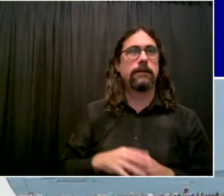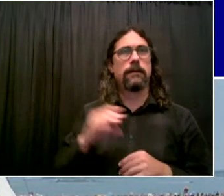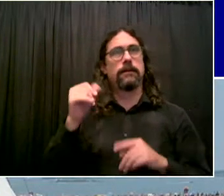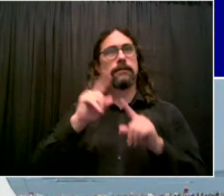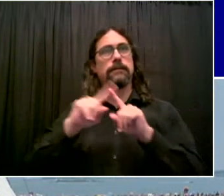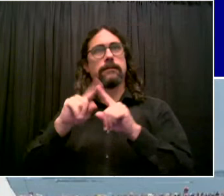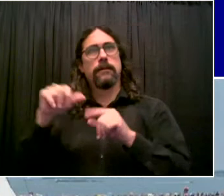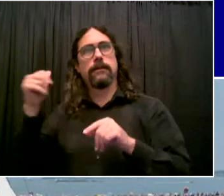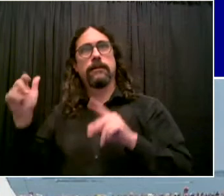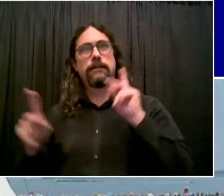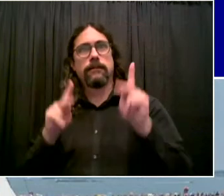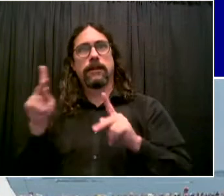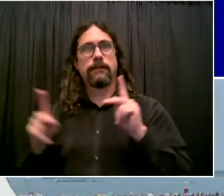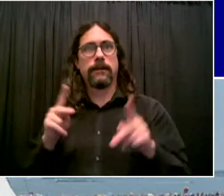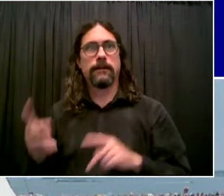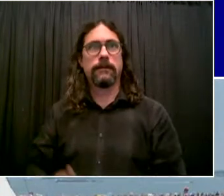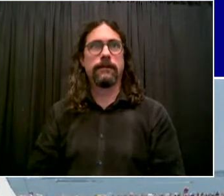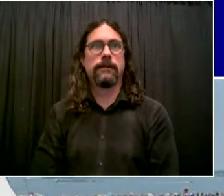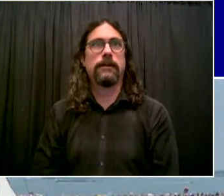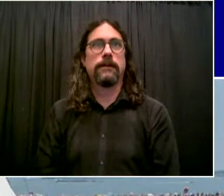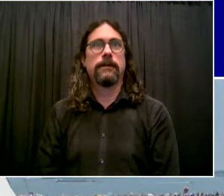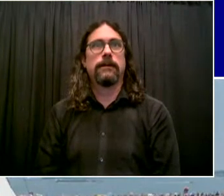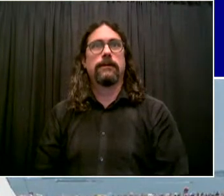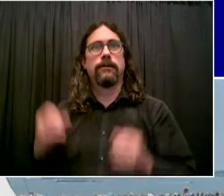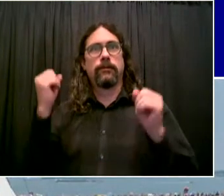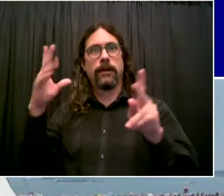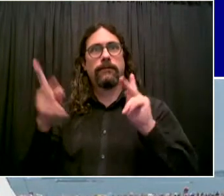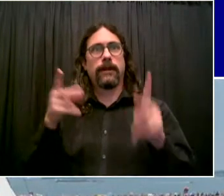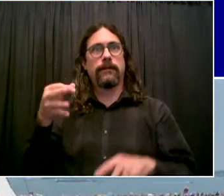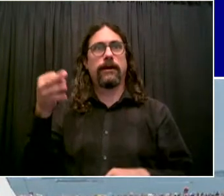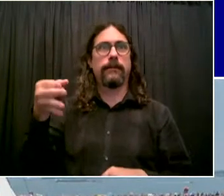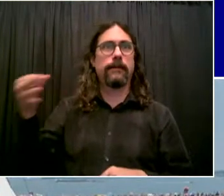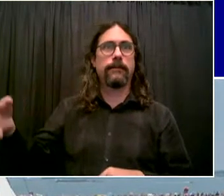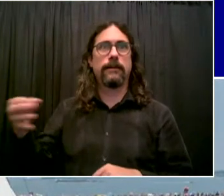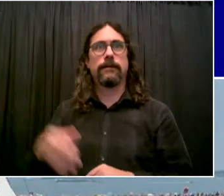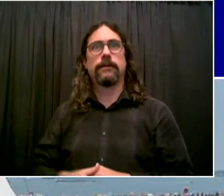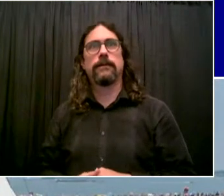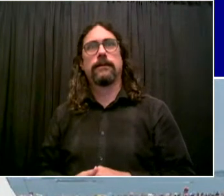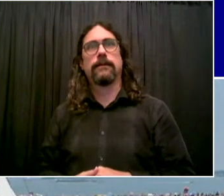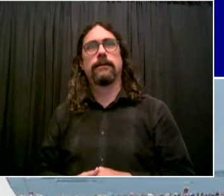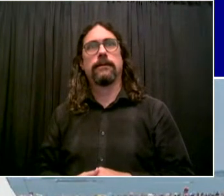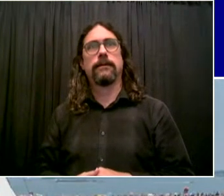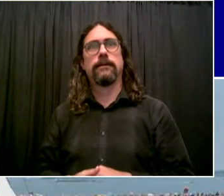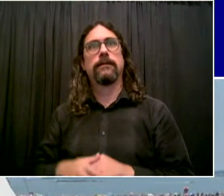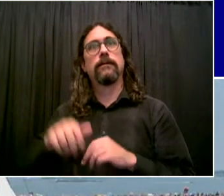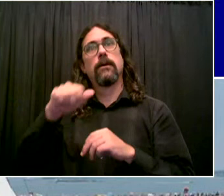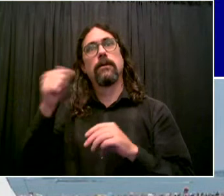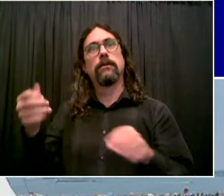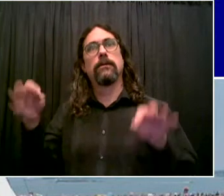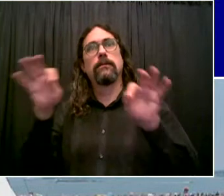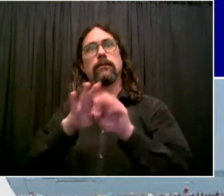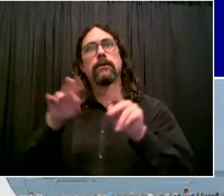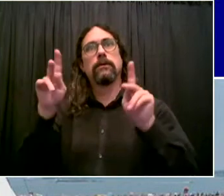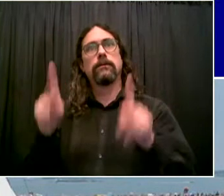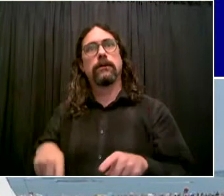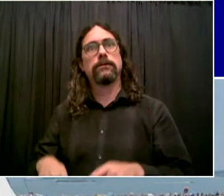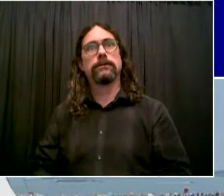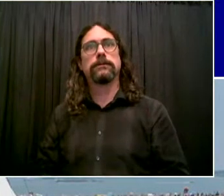KID CAPRI.